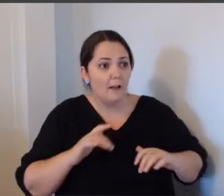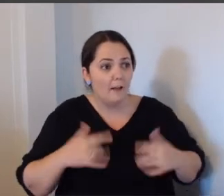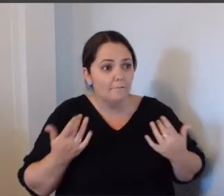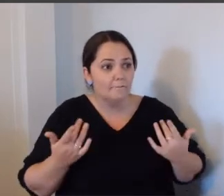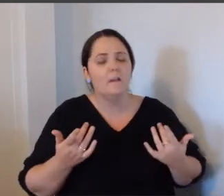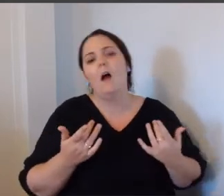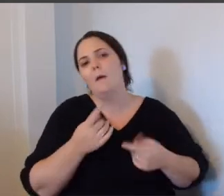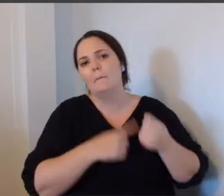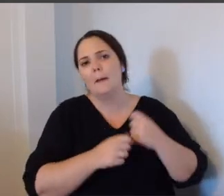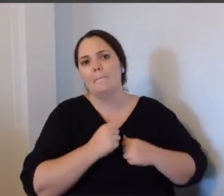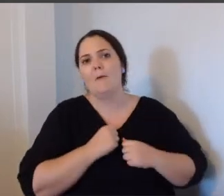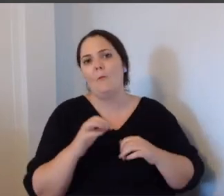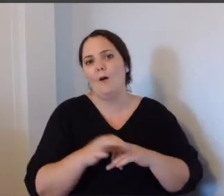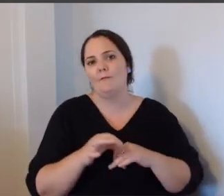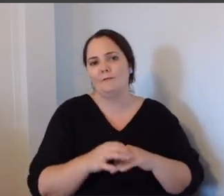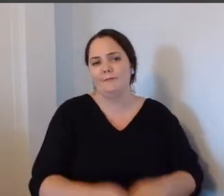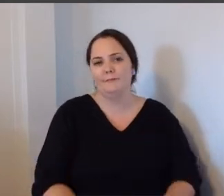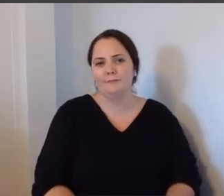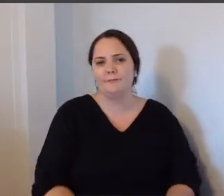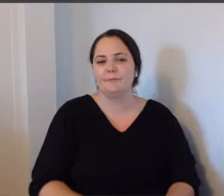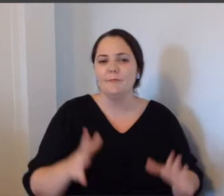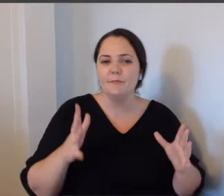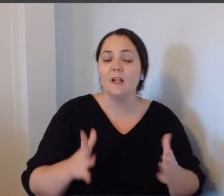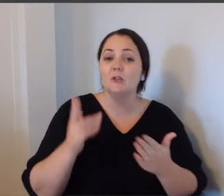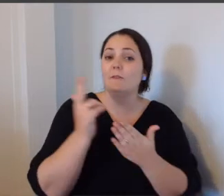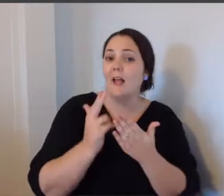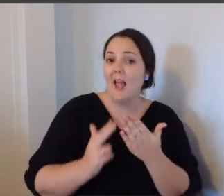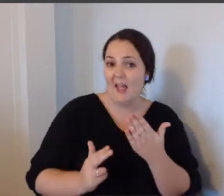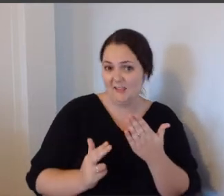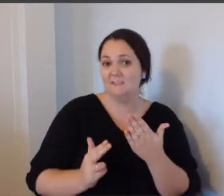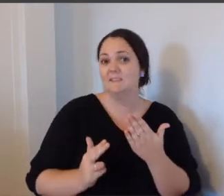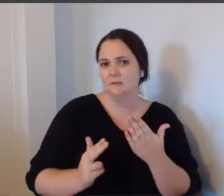The myth of Pygmalion and Galatea was an incredibly popular subject for many artists